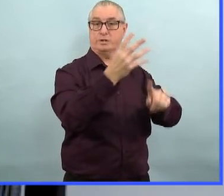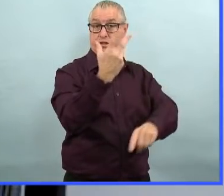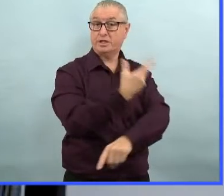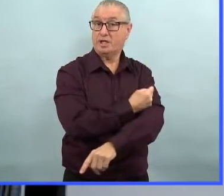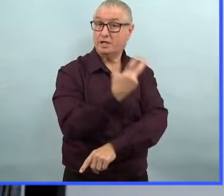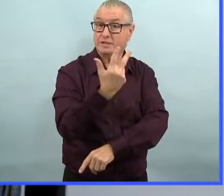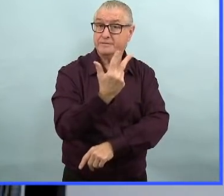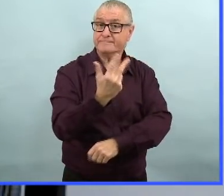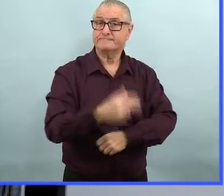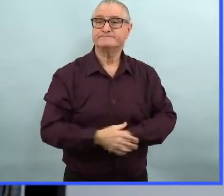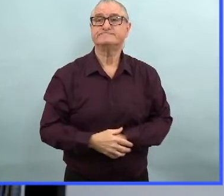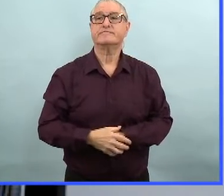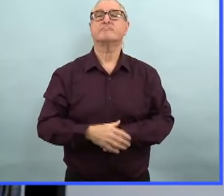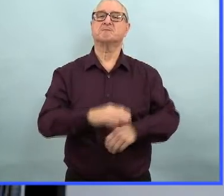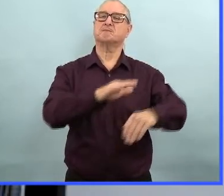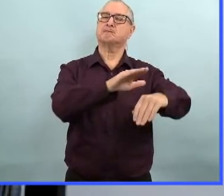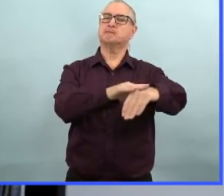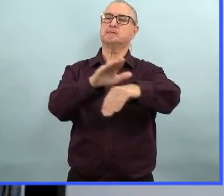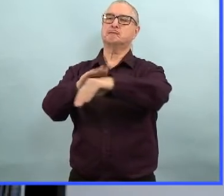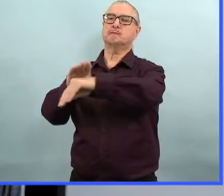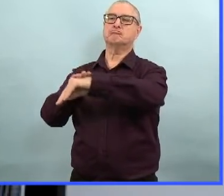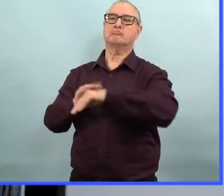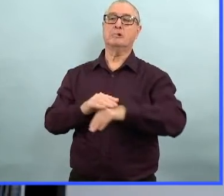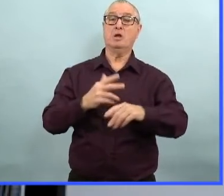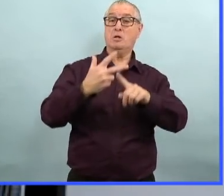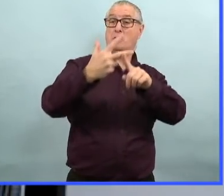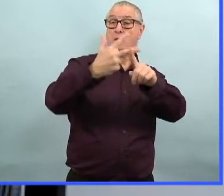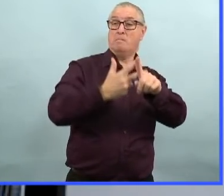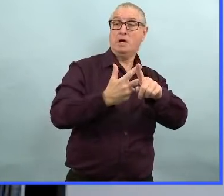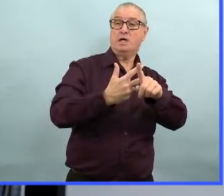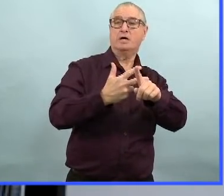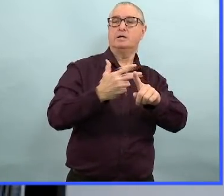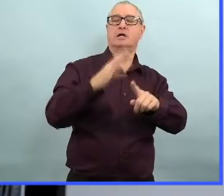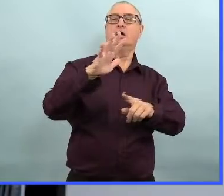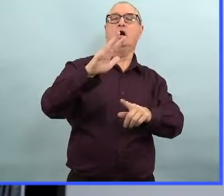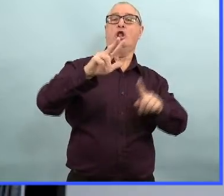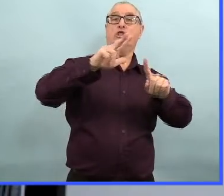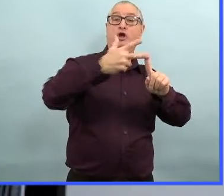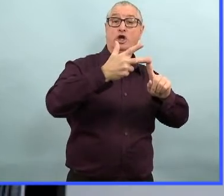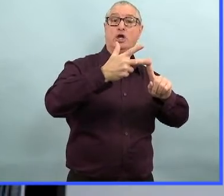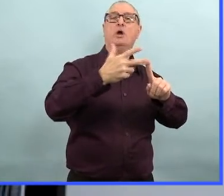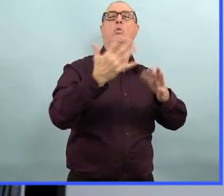least six months after your last dose the difference for you is that this will be a